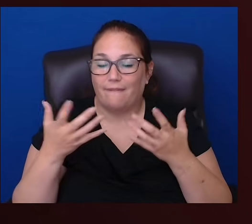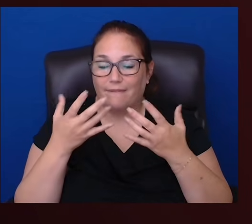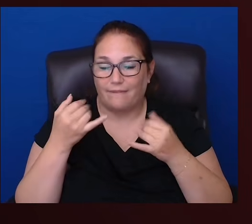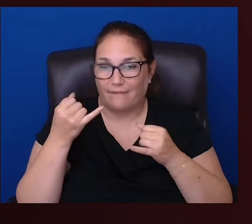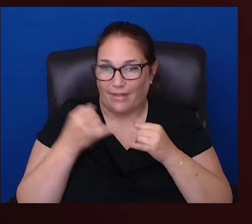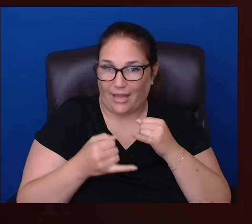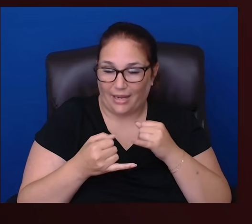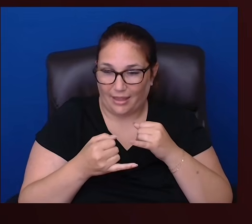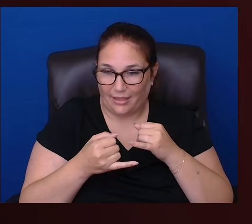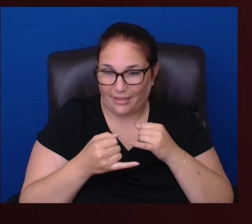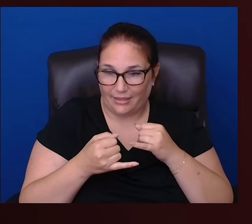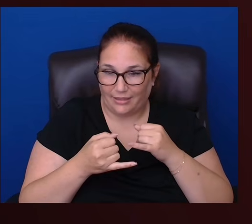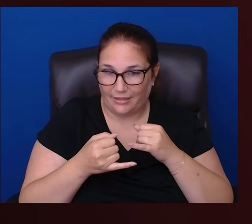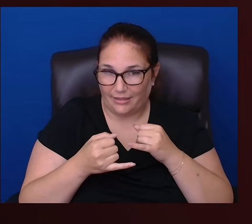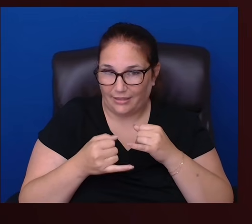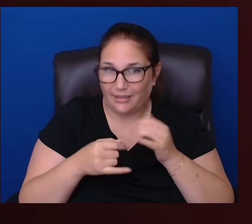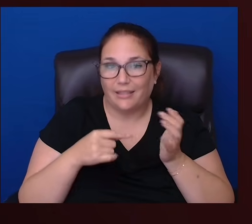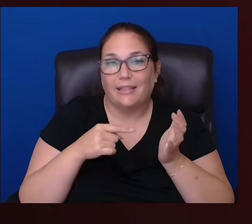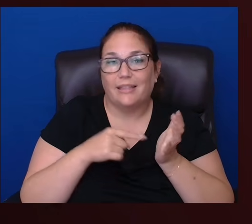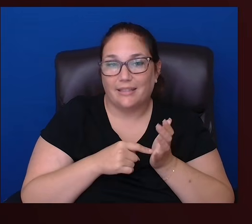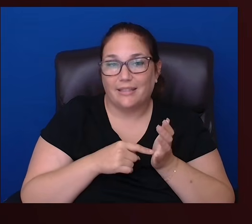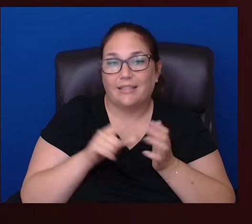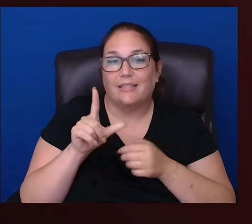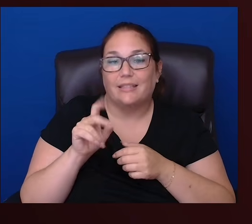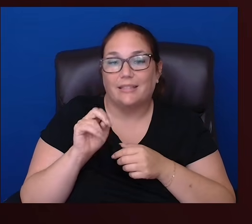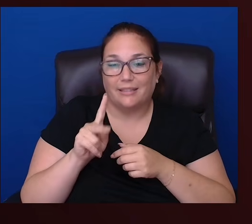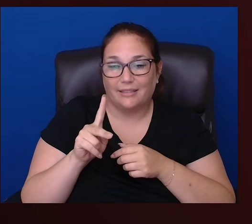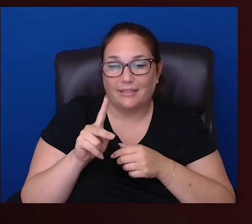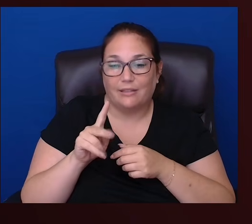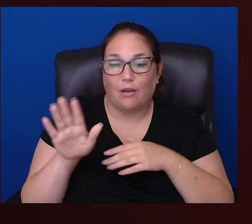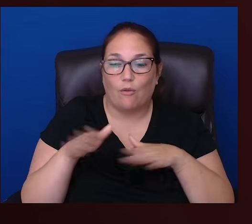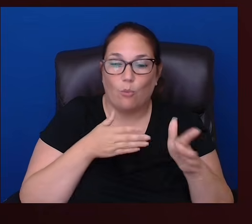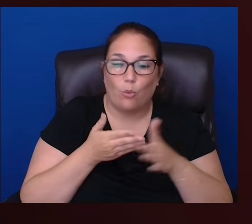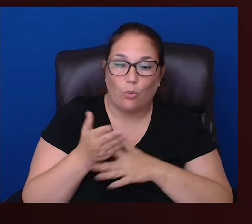this is the link of a walk-through to get started with those templates if